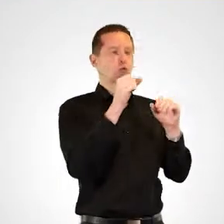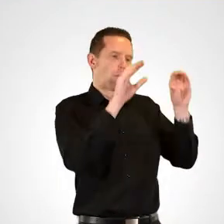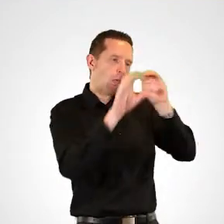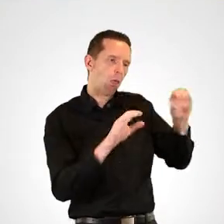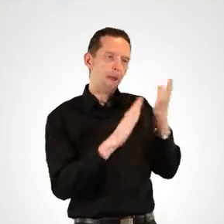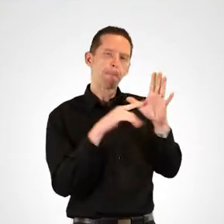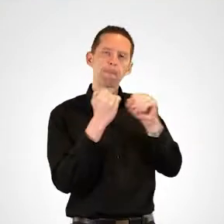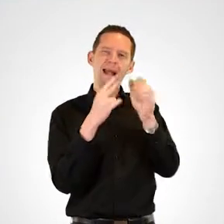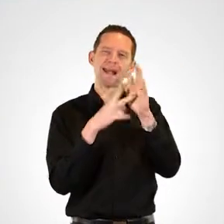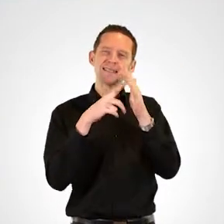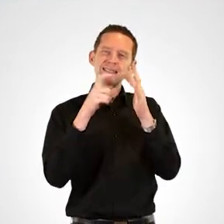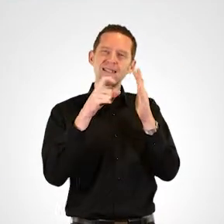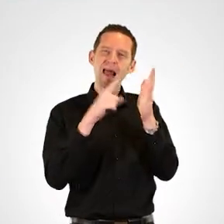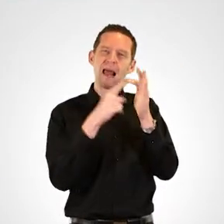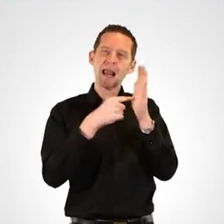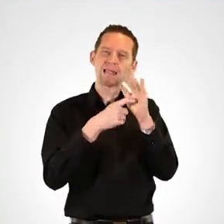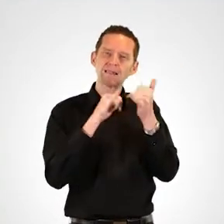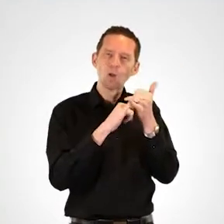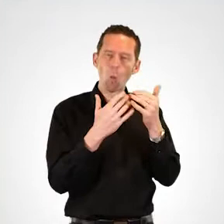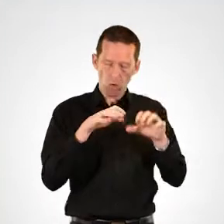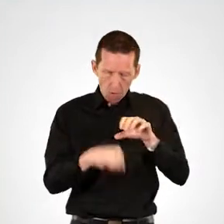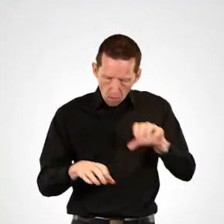I've been playing with blocks that have letters on them,